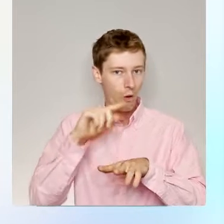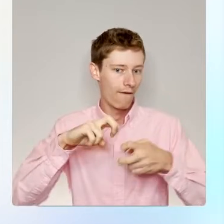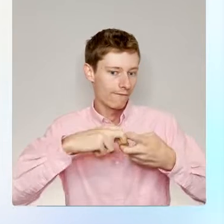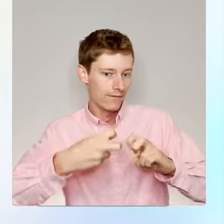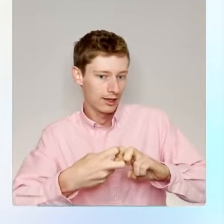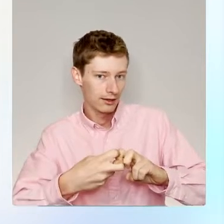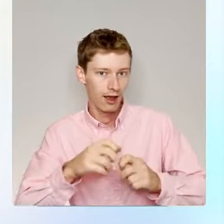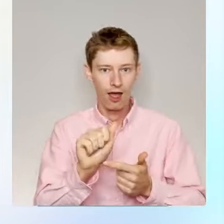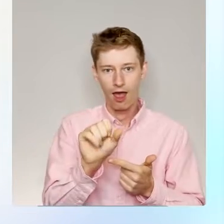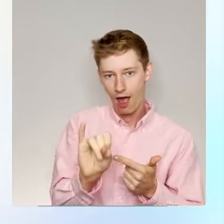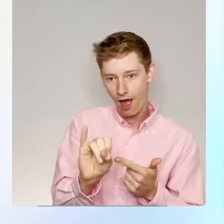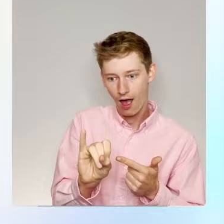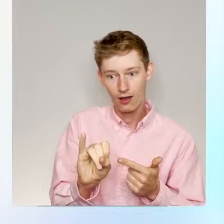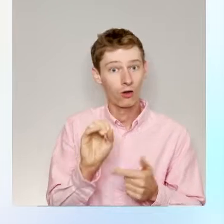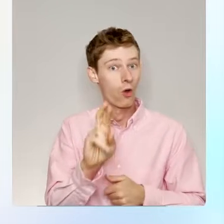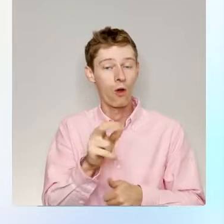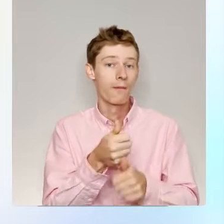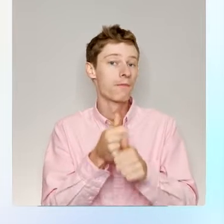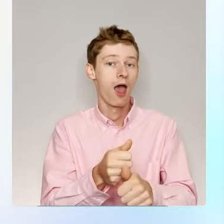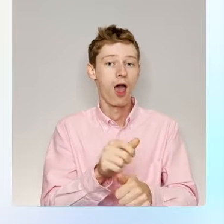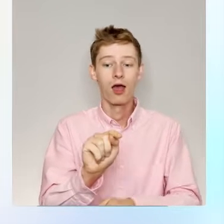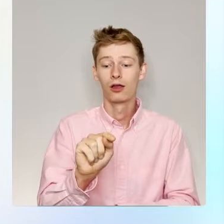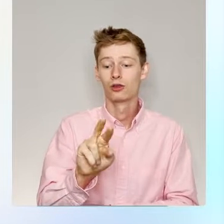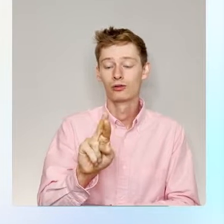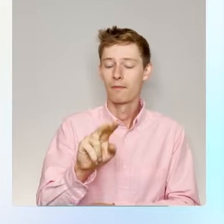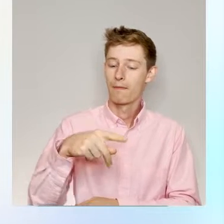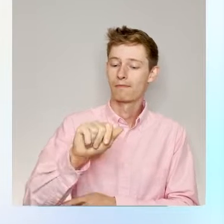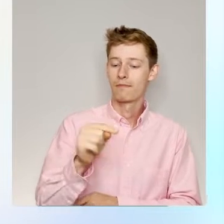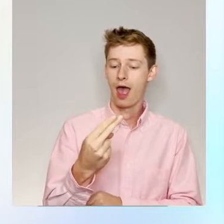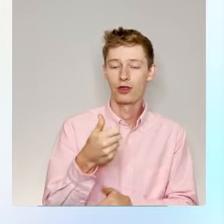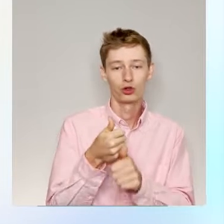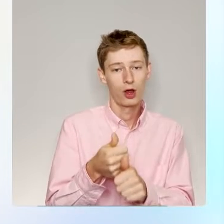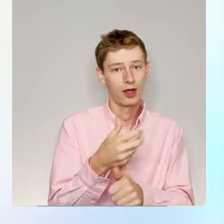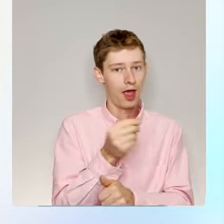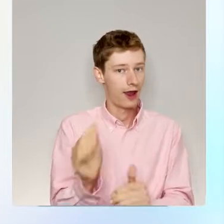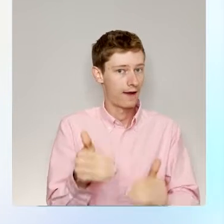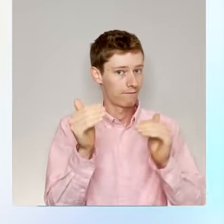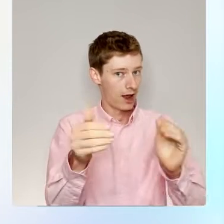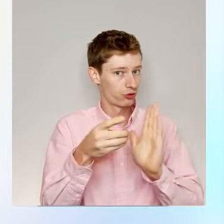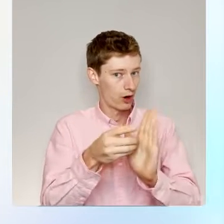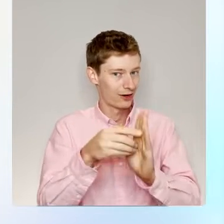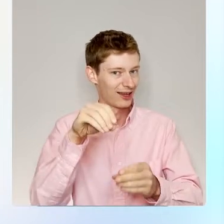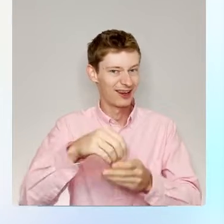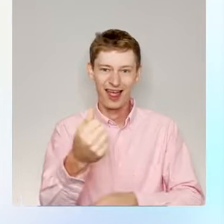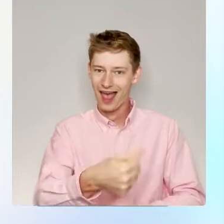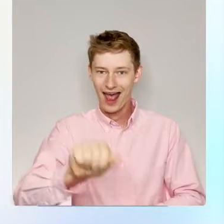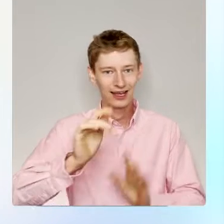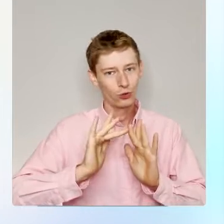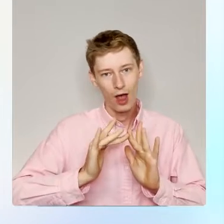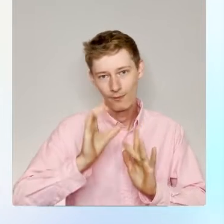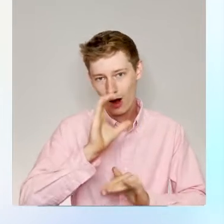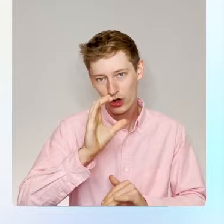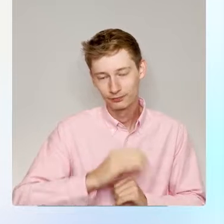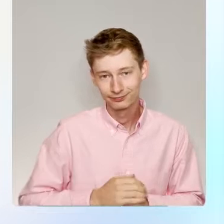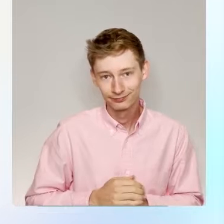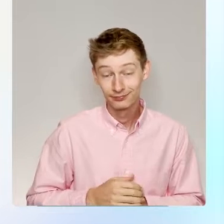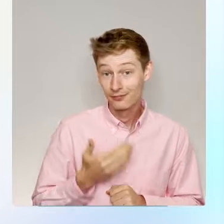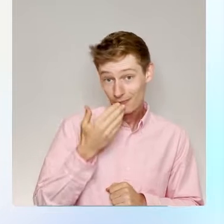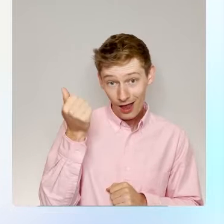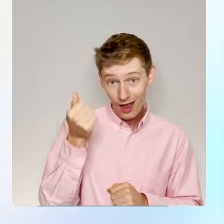or even path tracing and advanced rendering in any browser. Best of all, Three.js has first-class support for WebXR in the engine,